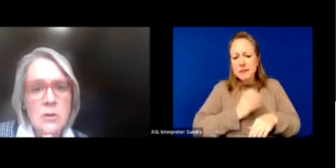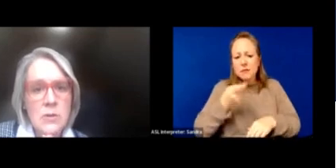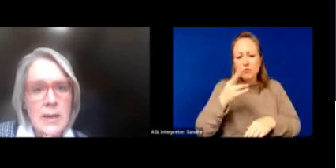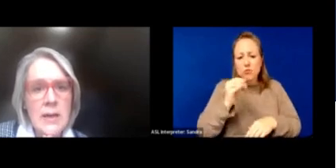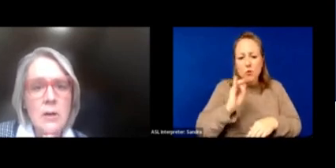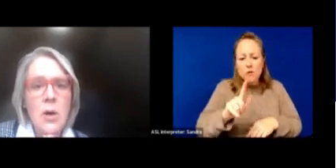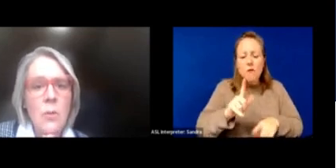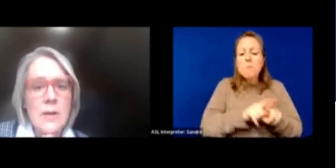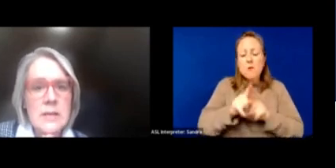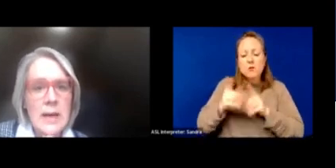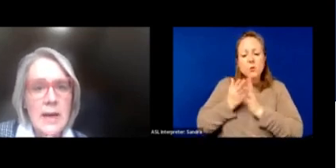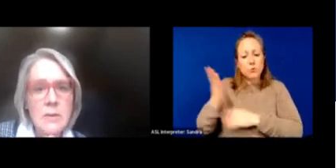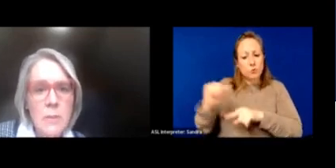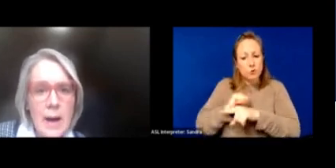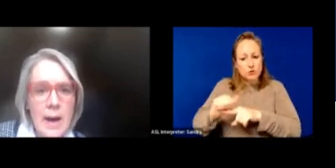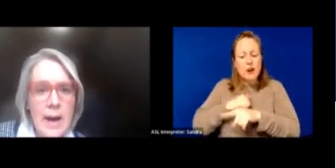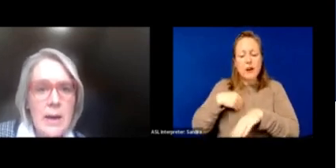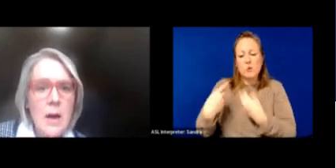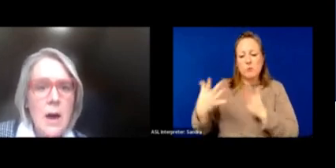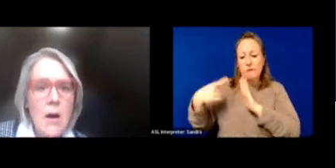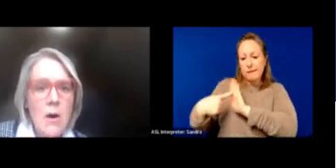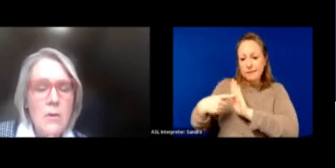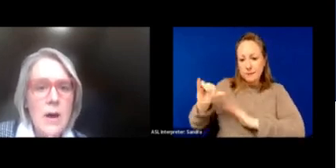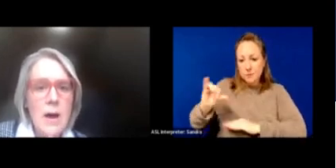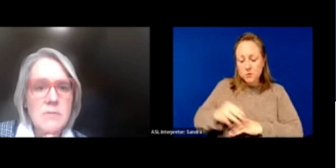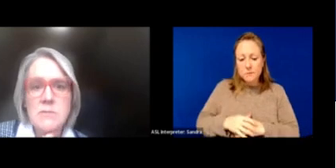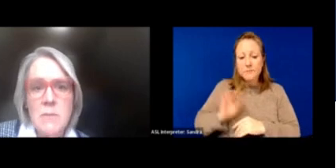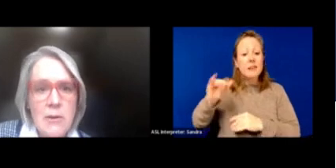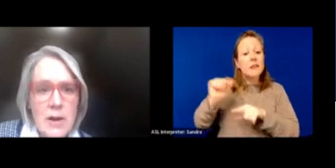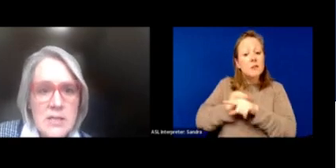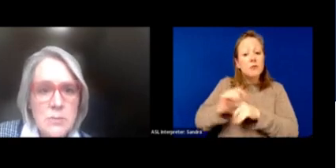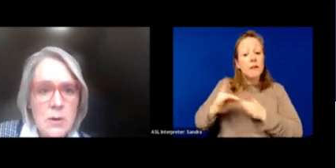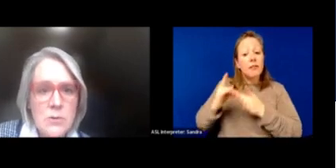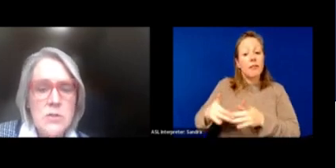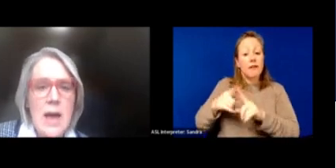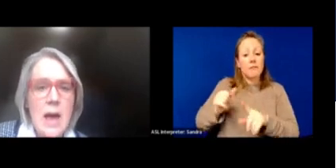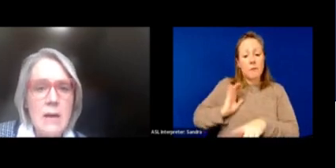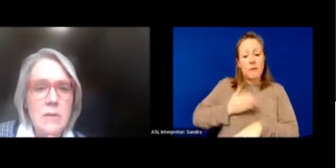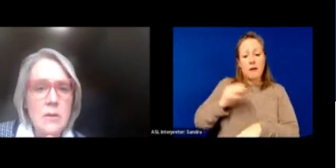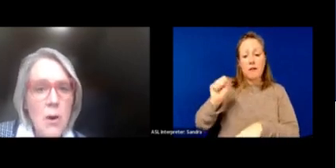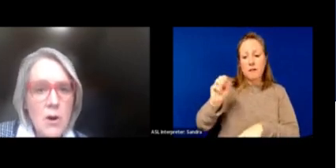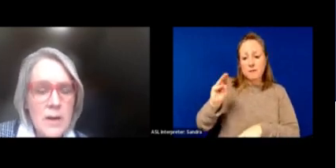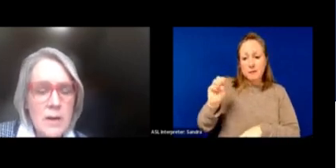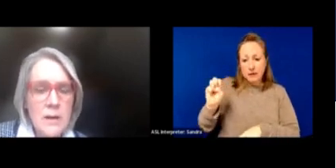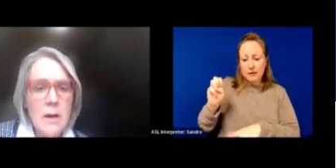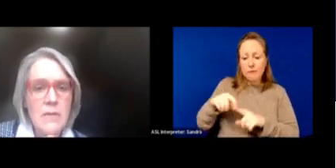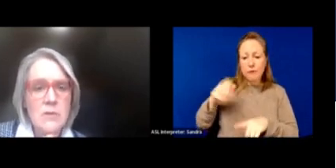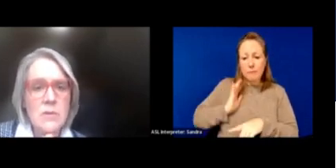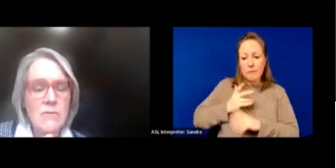our training was led by our subject matter experts at the Department of intellectual